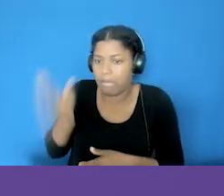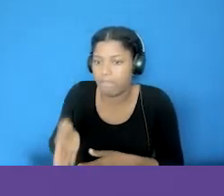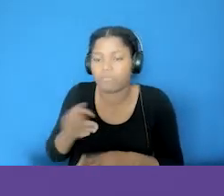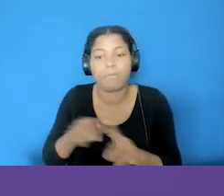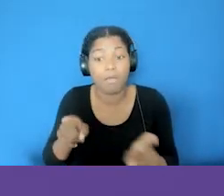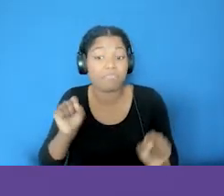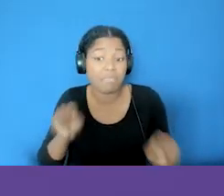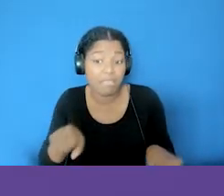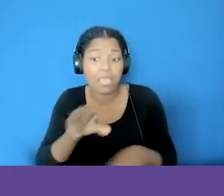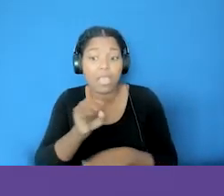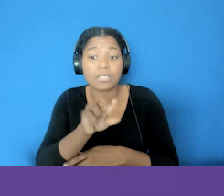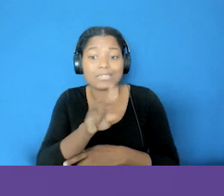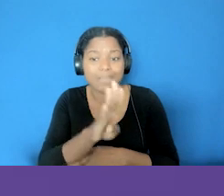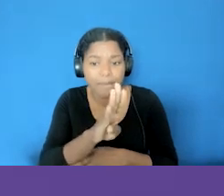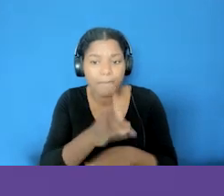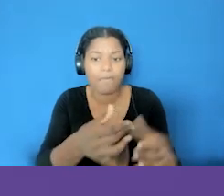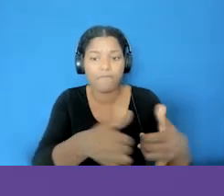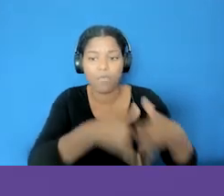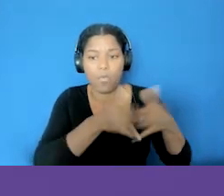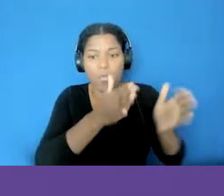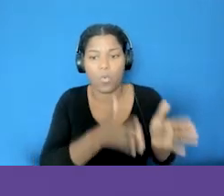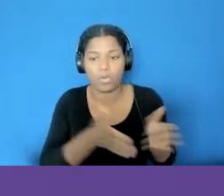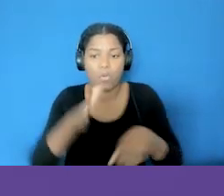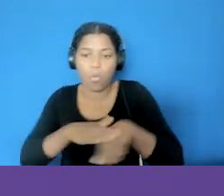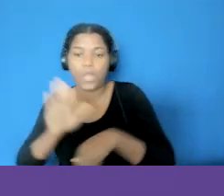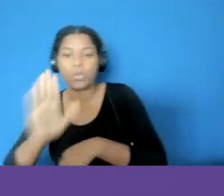They can be a sub-award on your award. So, you know, we're all stronger together.